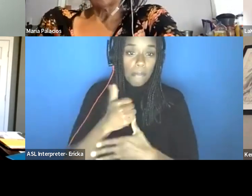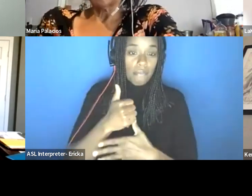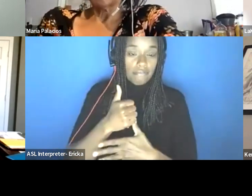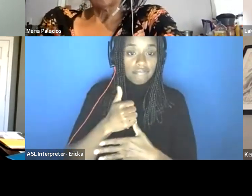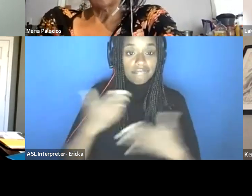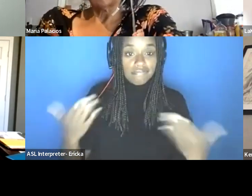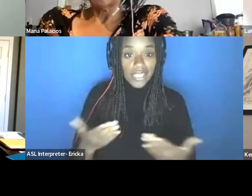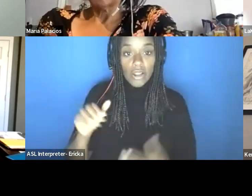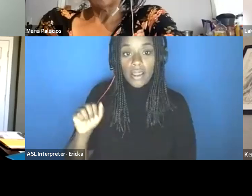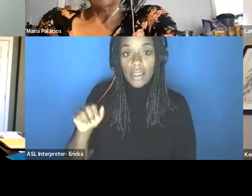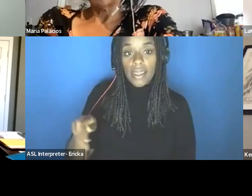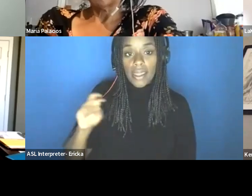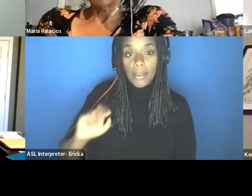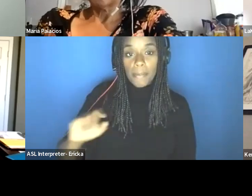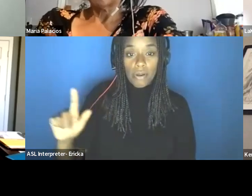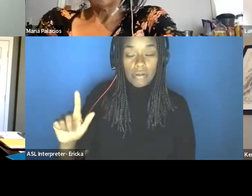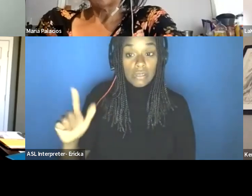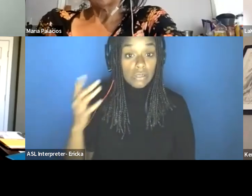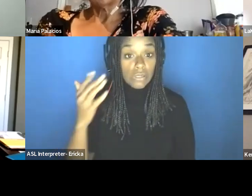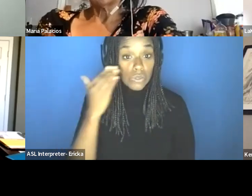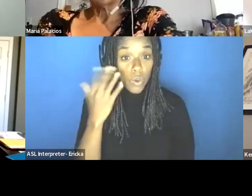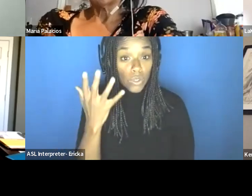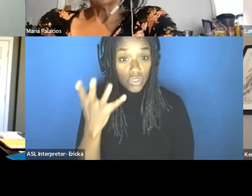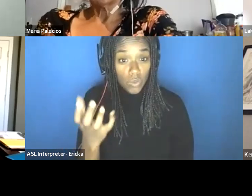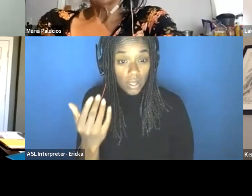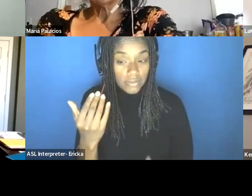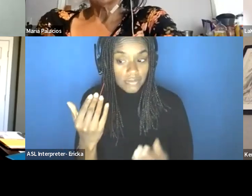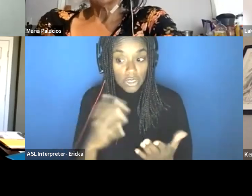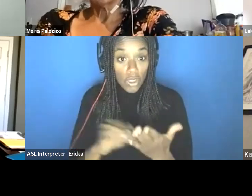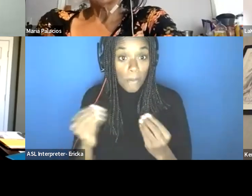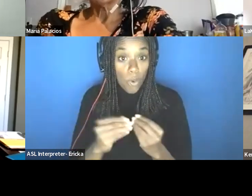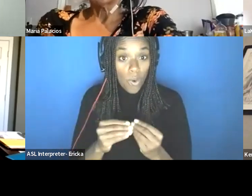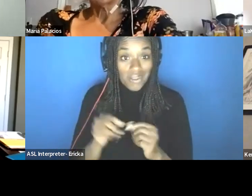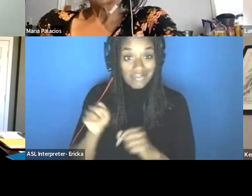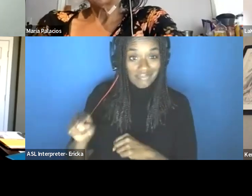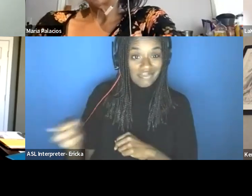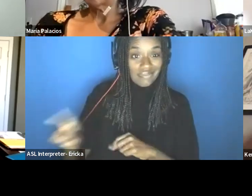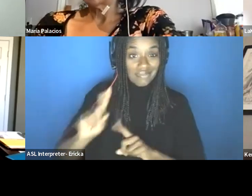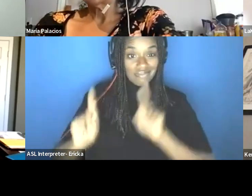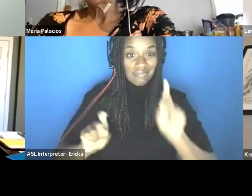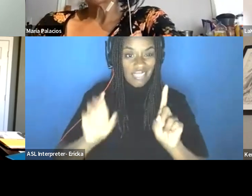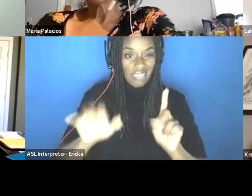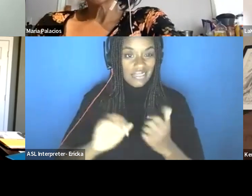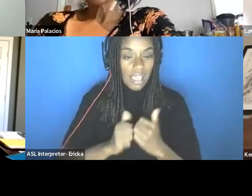And so this is something that we are putting as a priority within APRIL. And in order to know what you want to learn more about, this is how you do that.